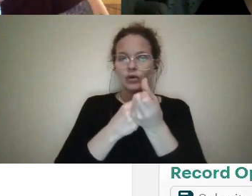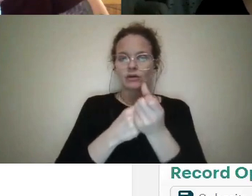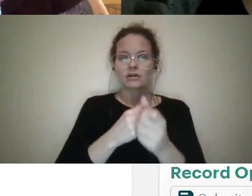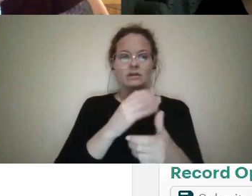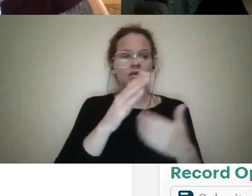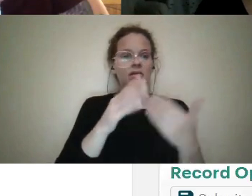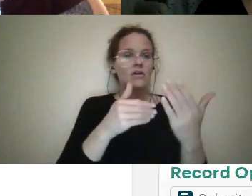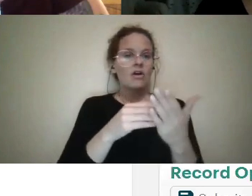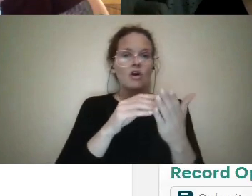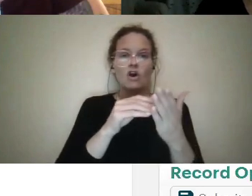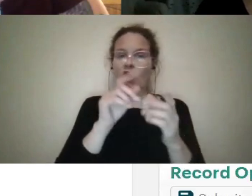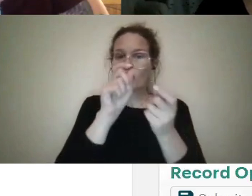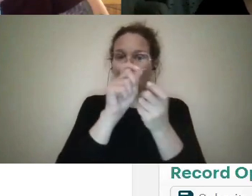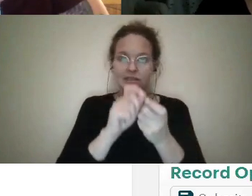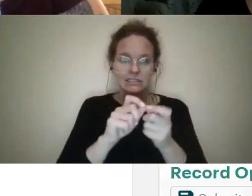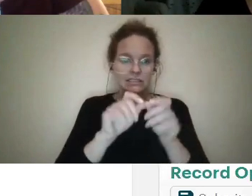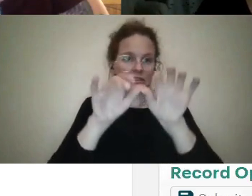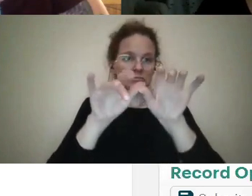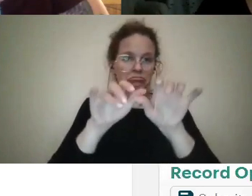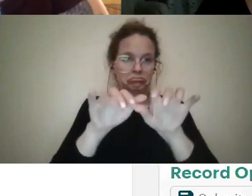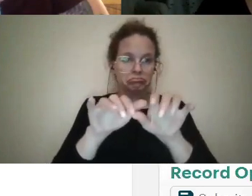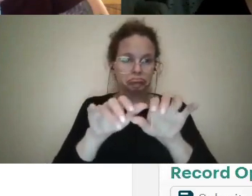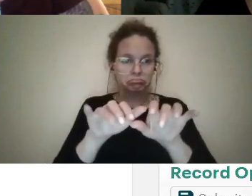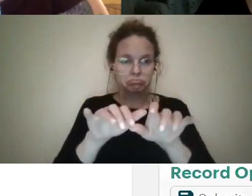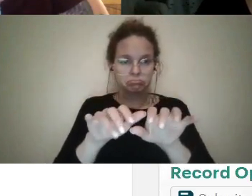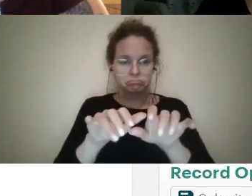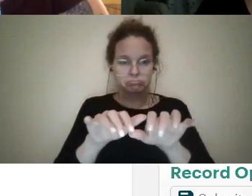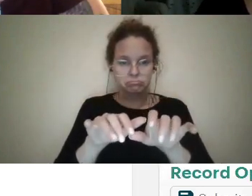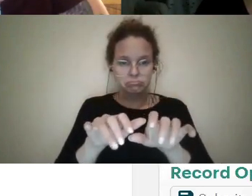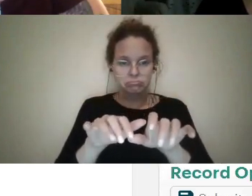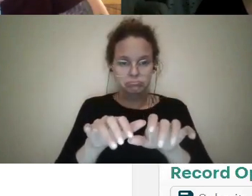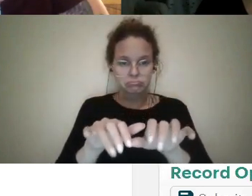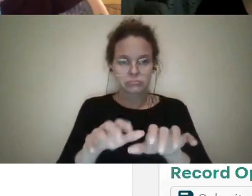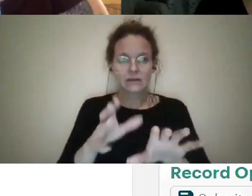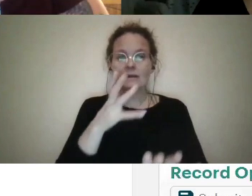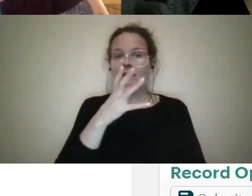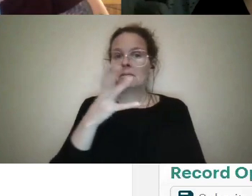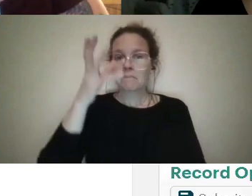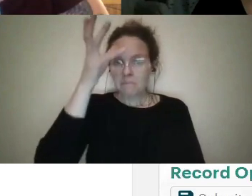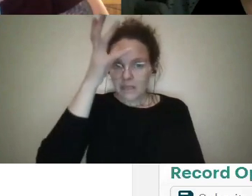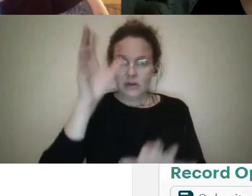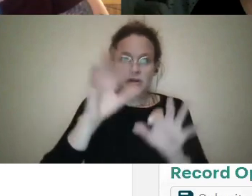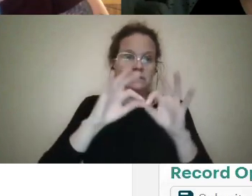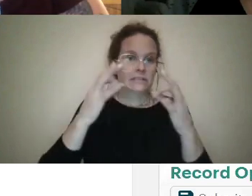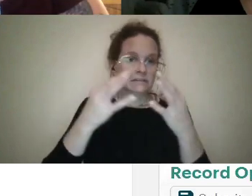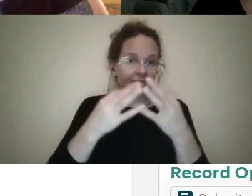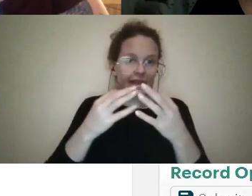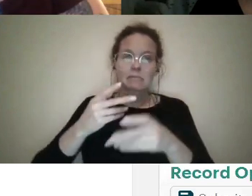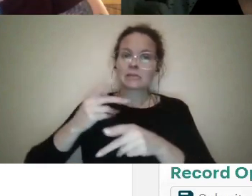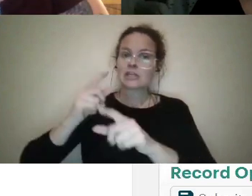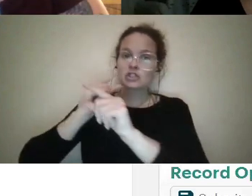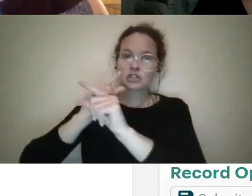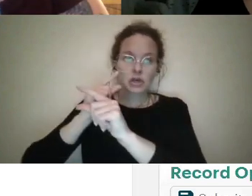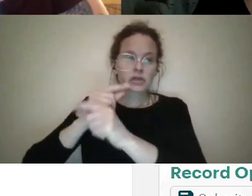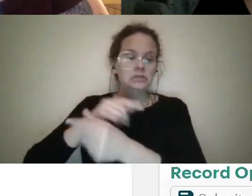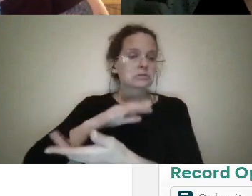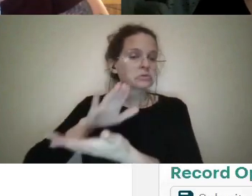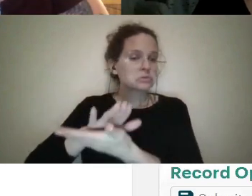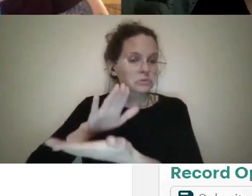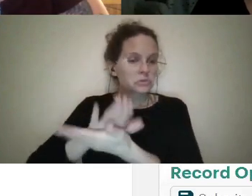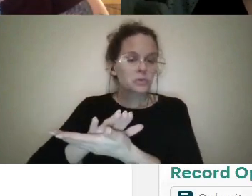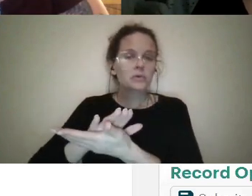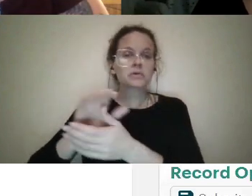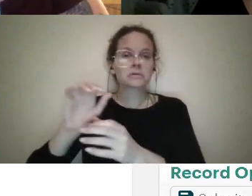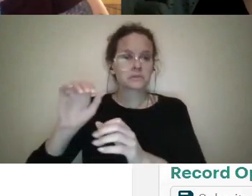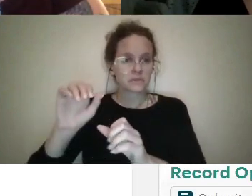your student's details or your kiddo's details. Parents, families, caregivers, schools can make a